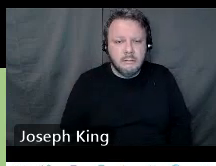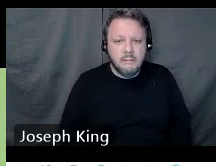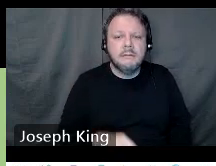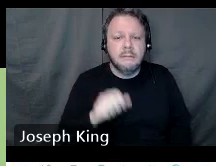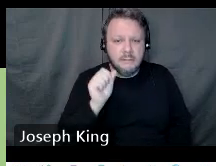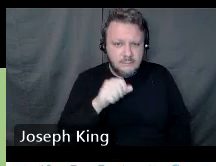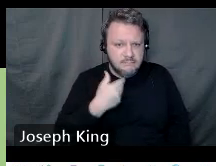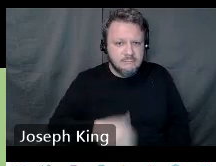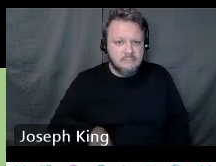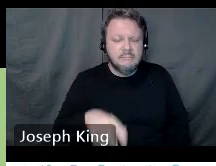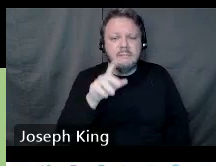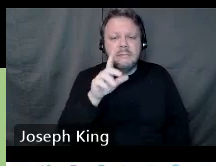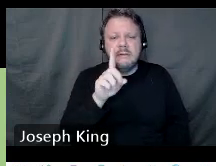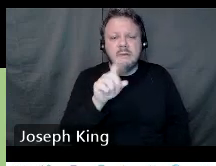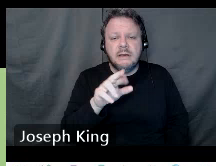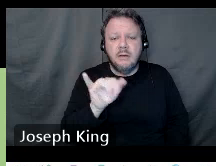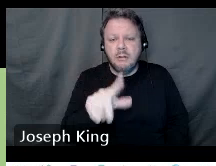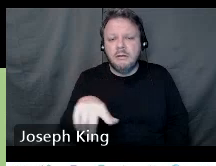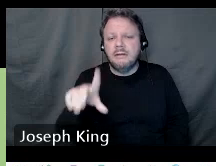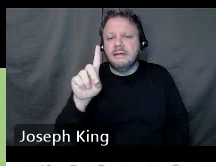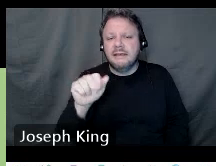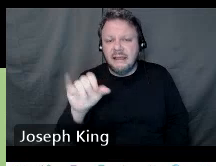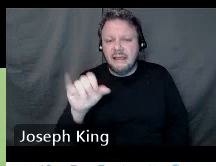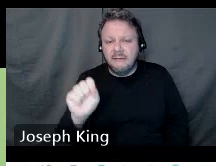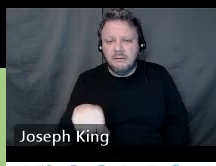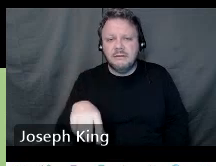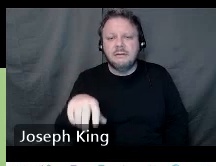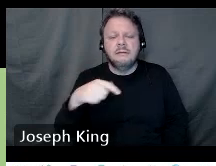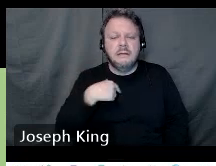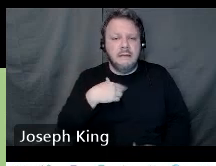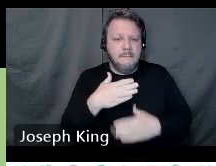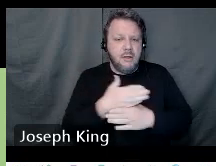Yes. And I'm Darryl Davis, Fulmer and I am Co leading with Janice